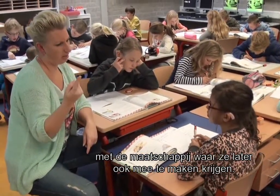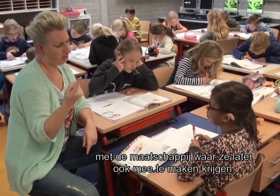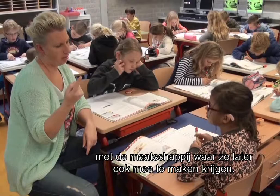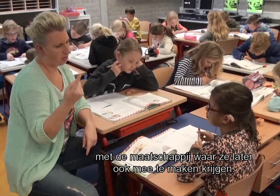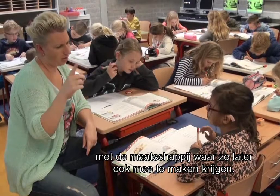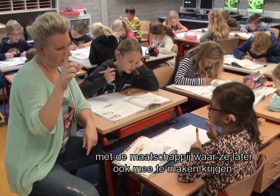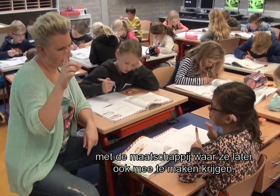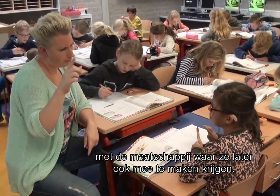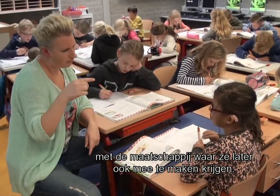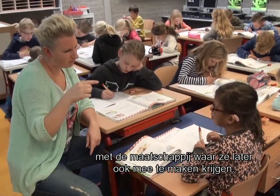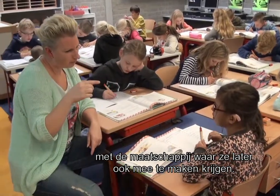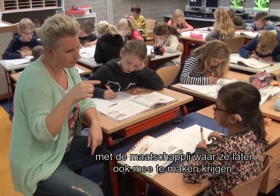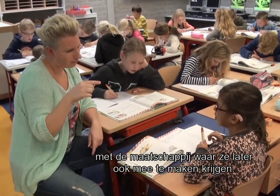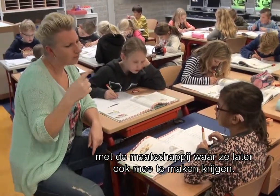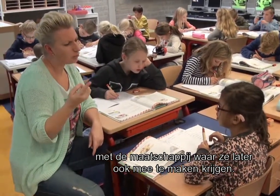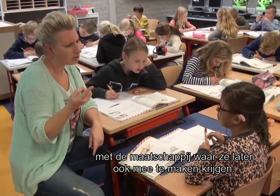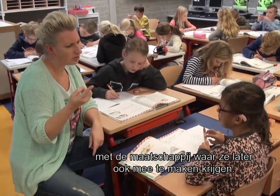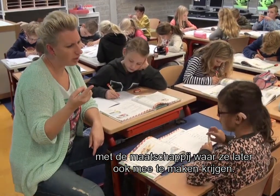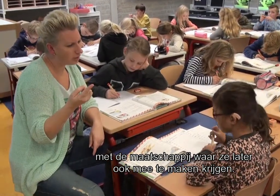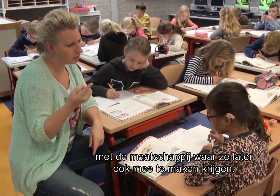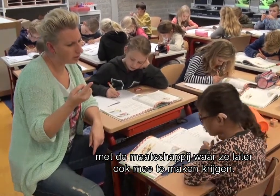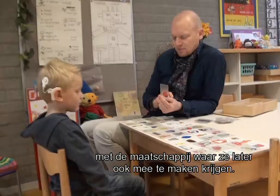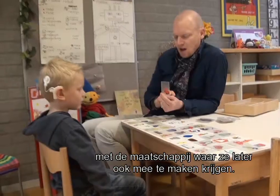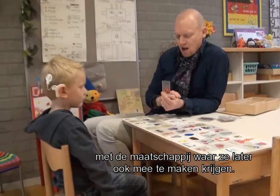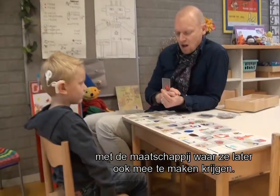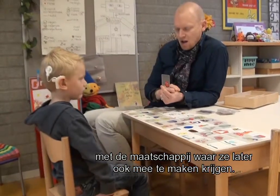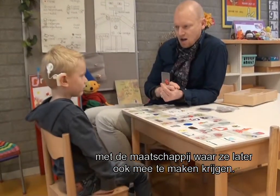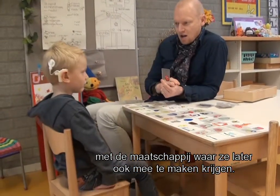to the society they will have to deal with later on in life as well.